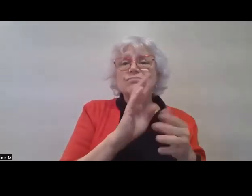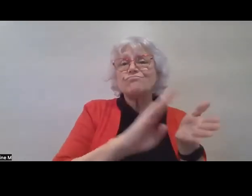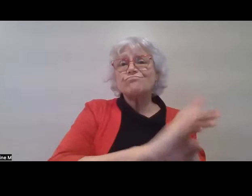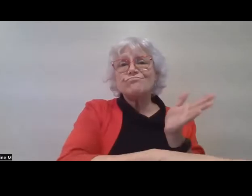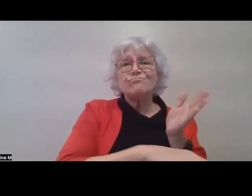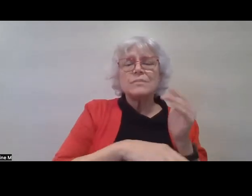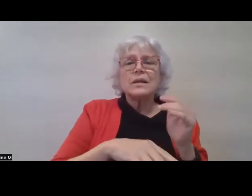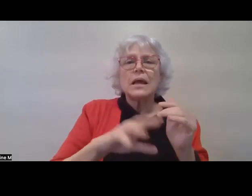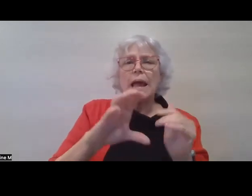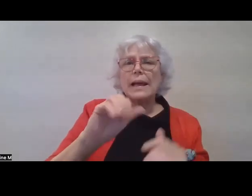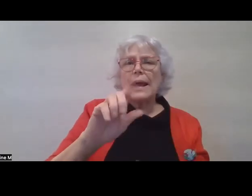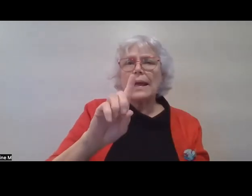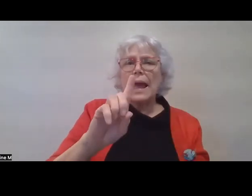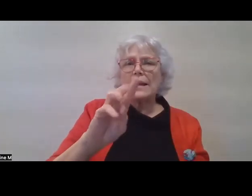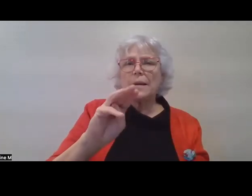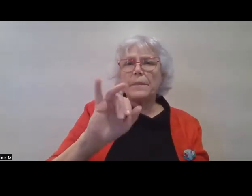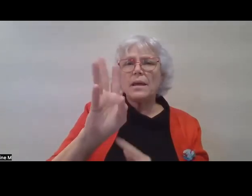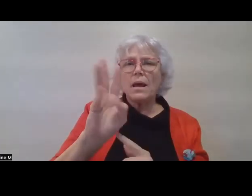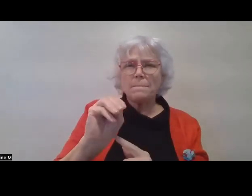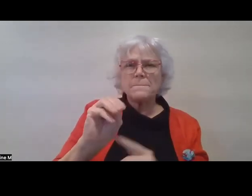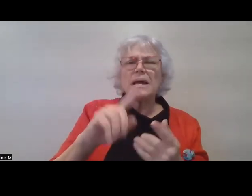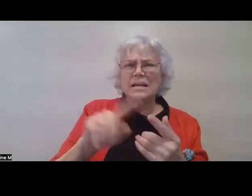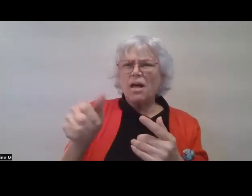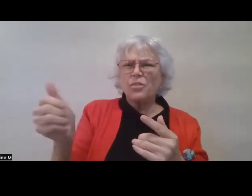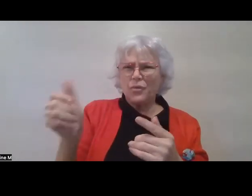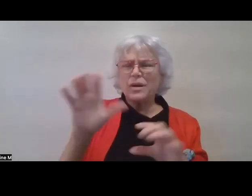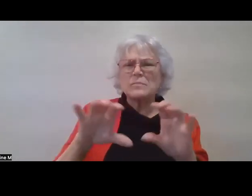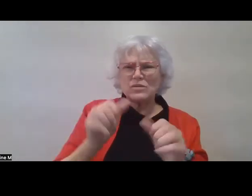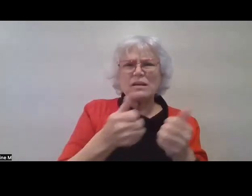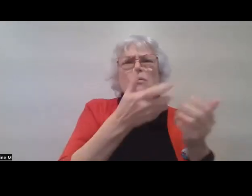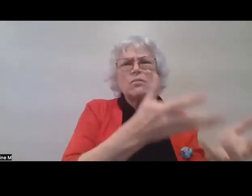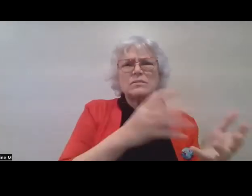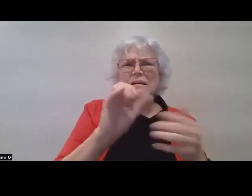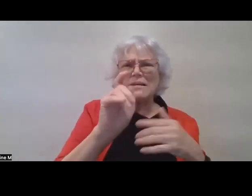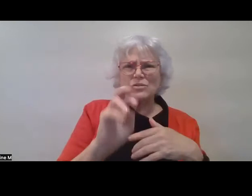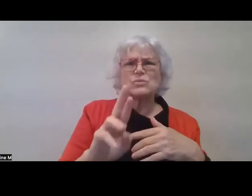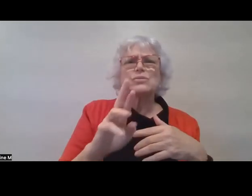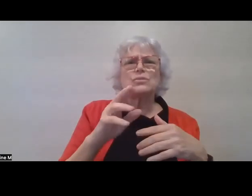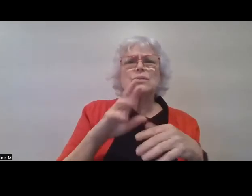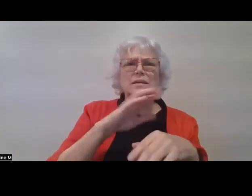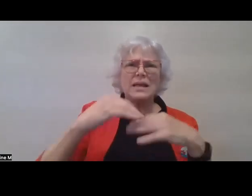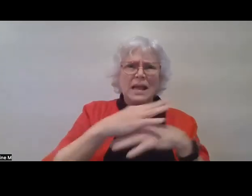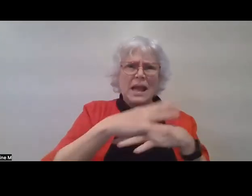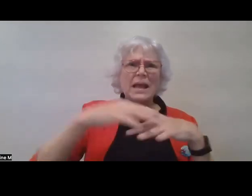and arsenic to cancer mortality in native people. The cancer mortality rates for natives